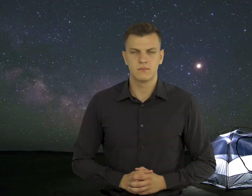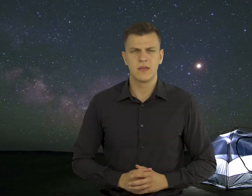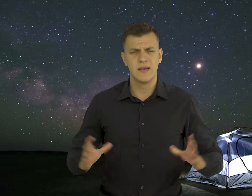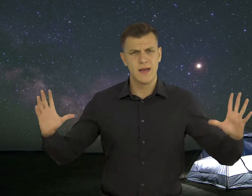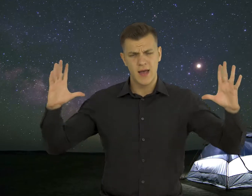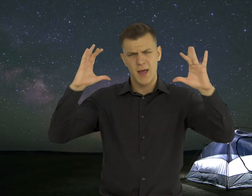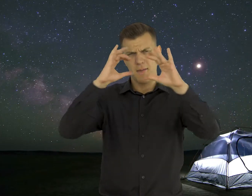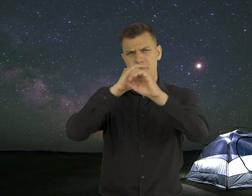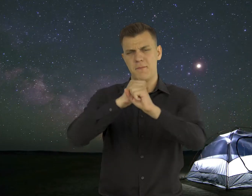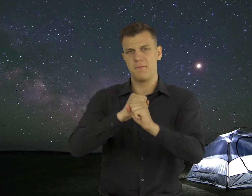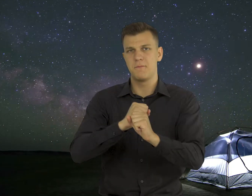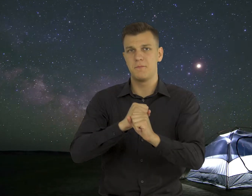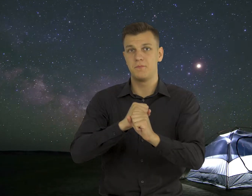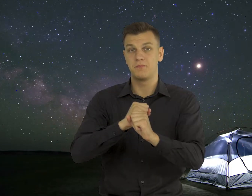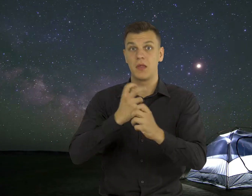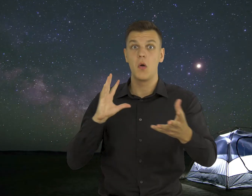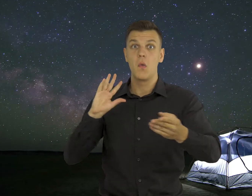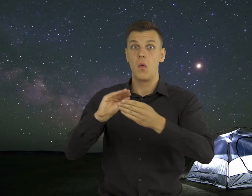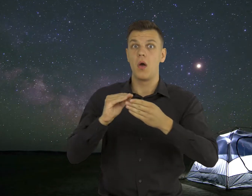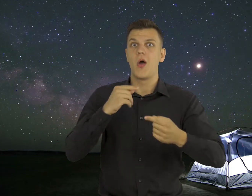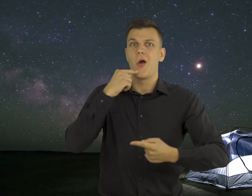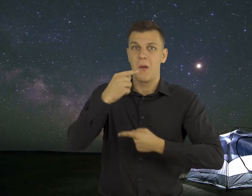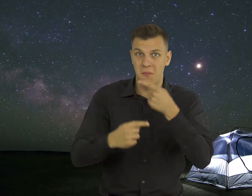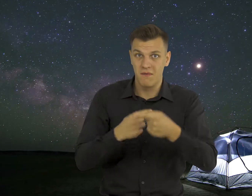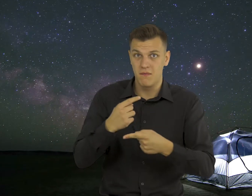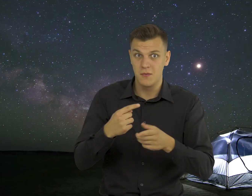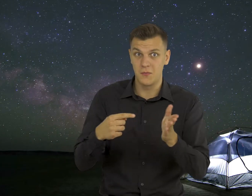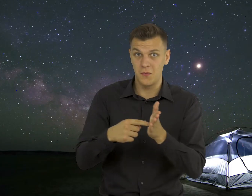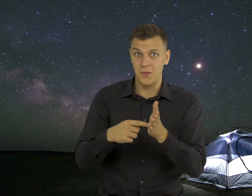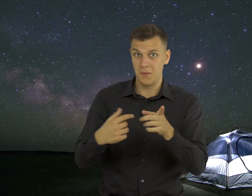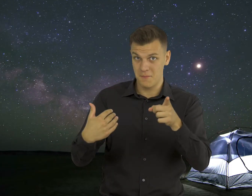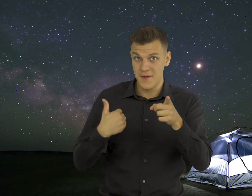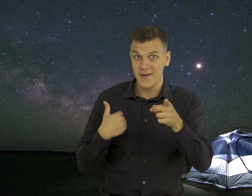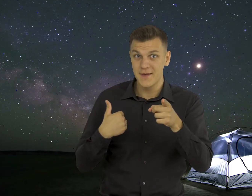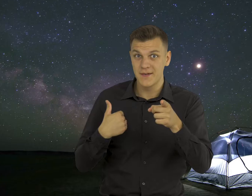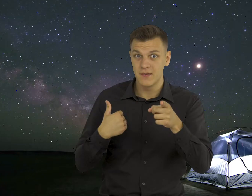Have you ever seen such a sky?